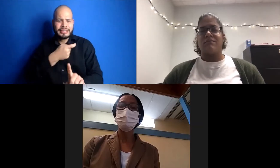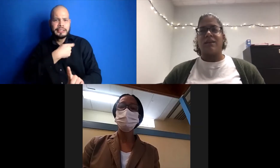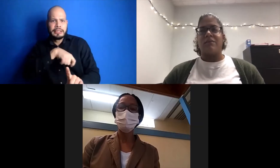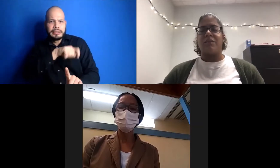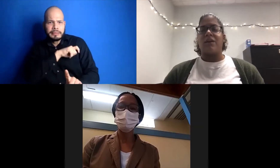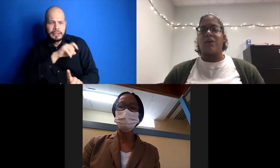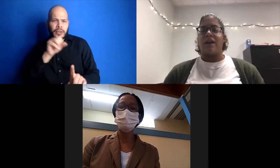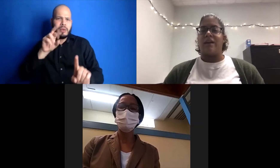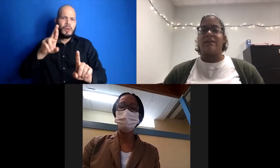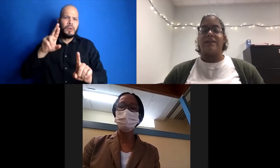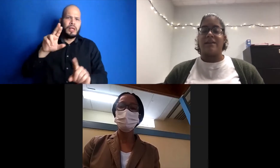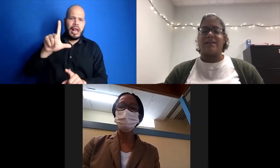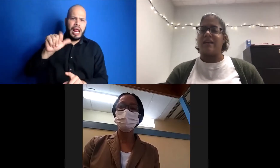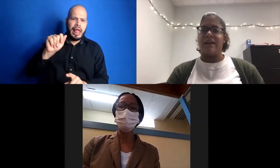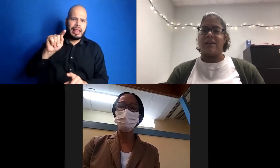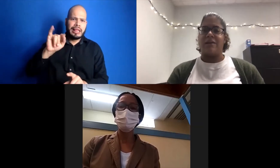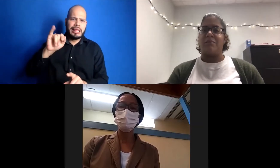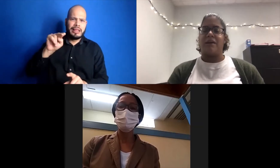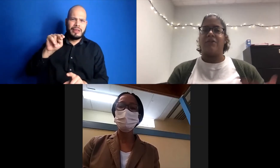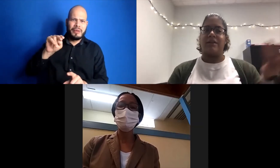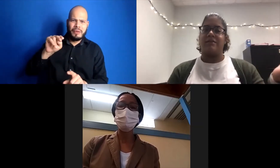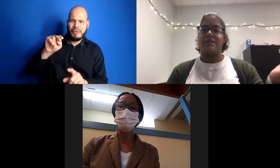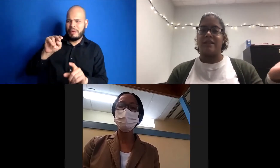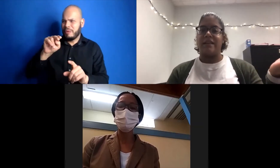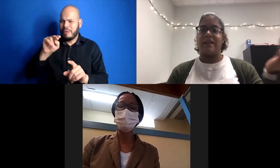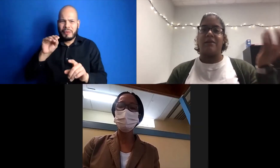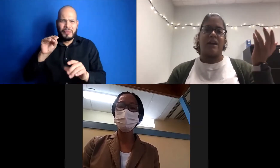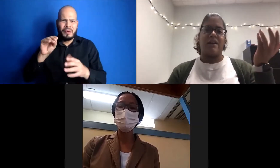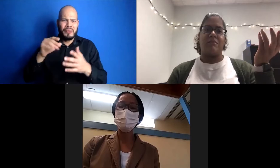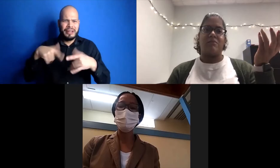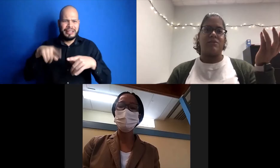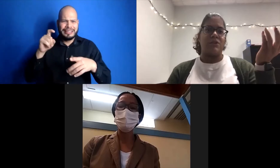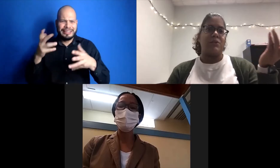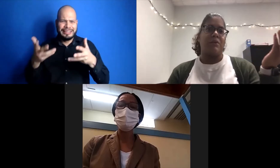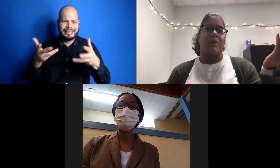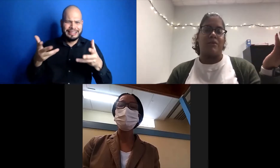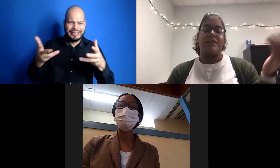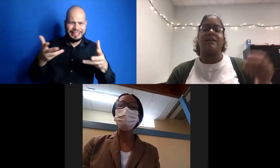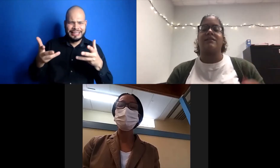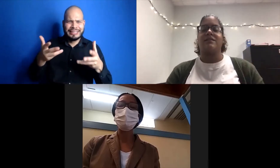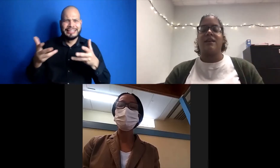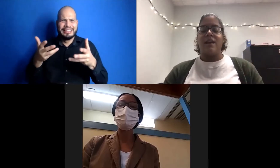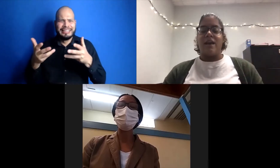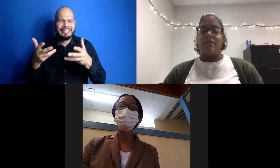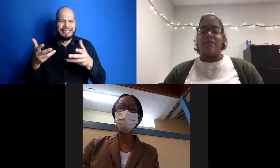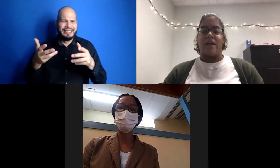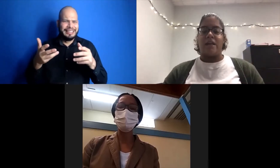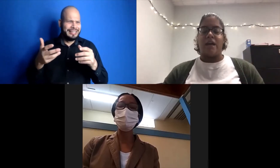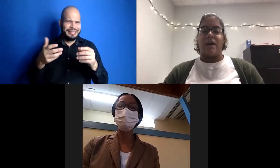I'm like okay yes I am but I already stated that I am two or more races and then um